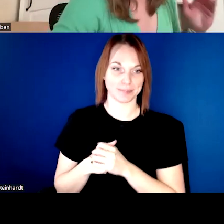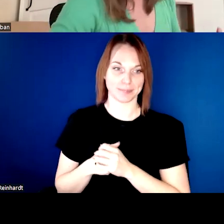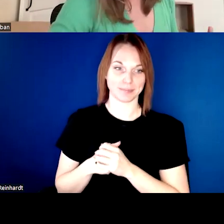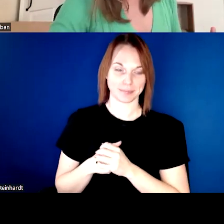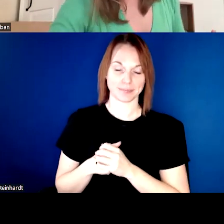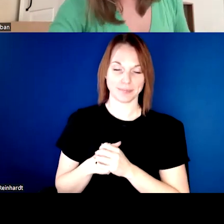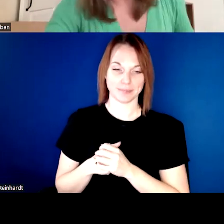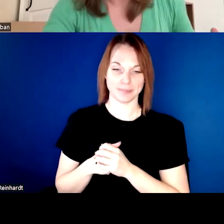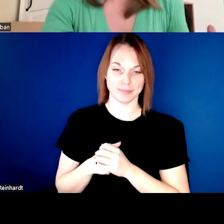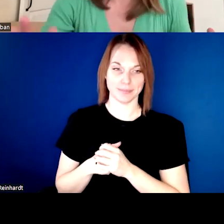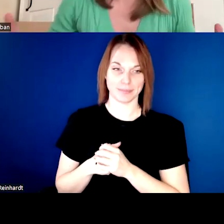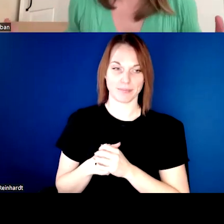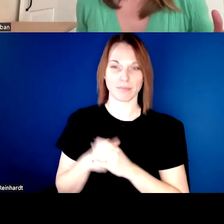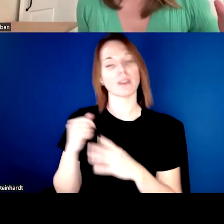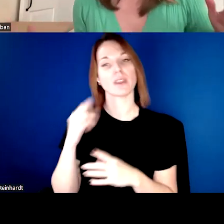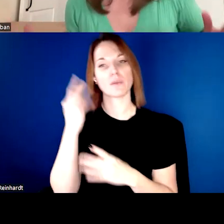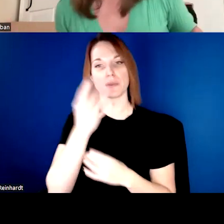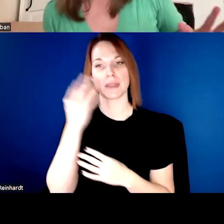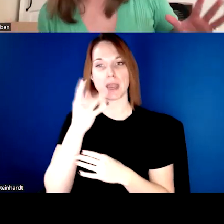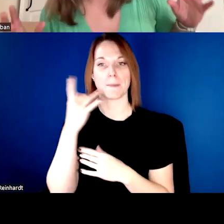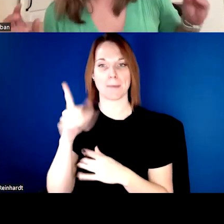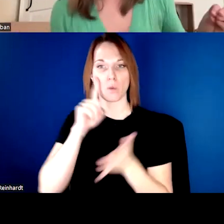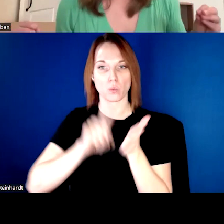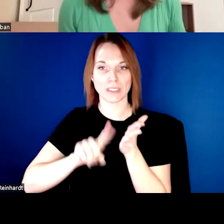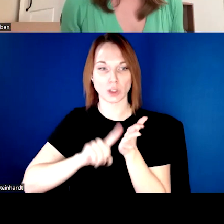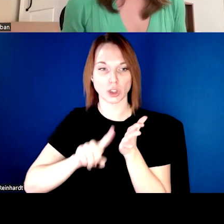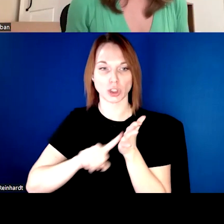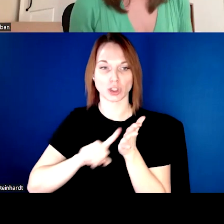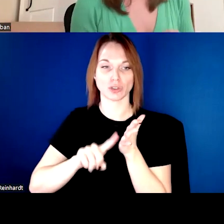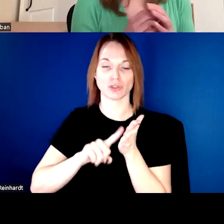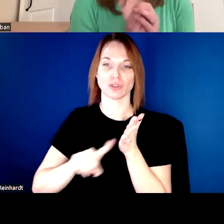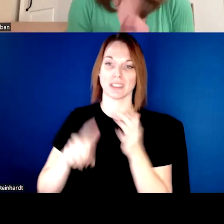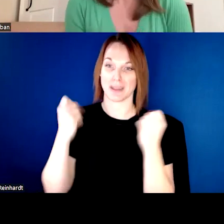think about the research space, a lot of the research in the US looks at what